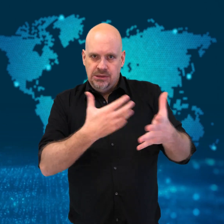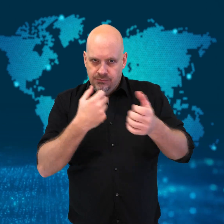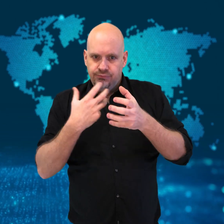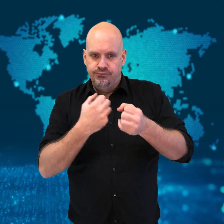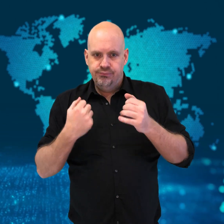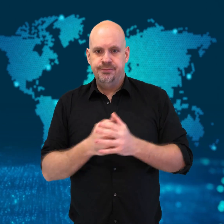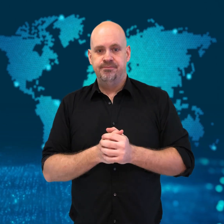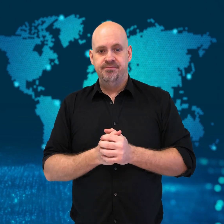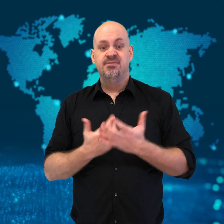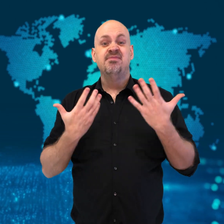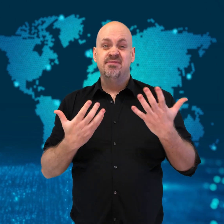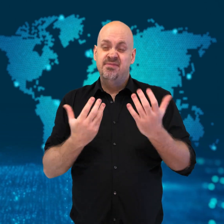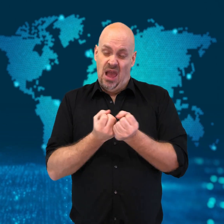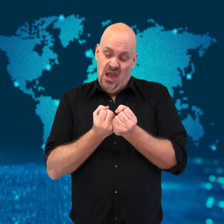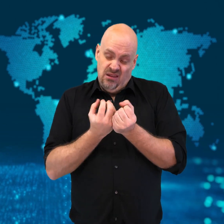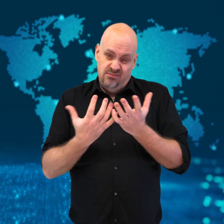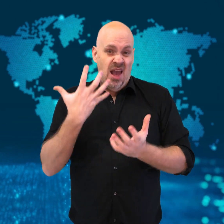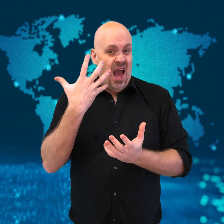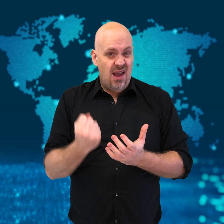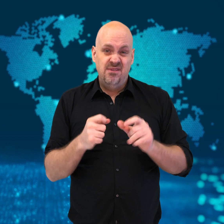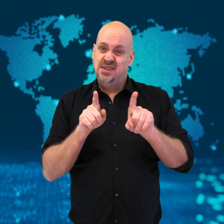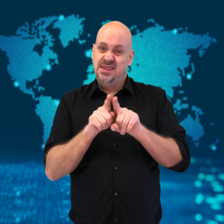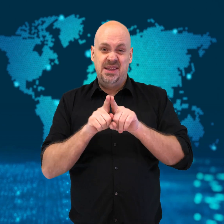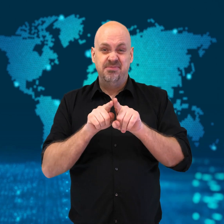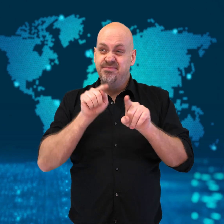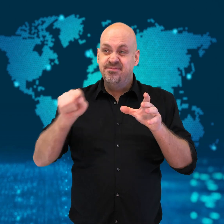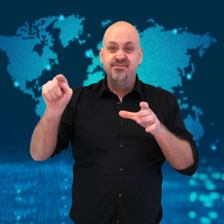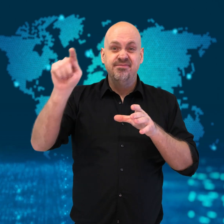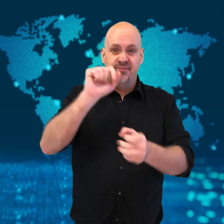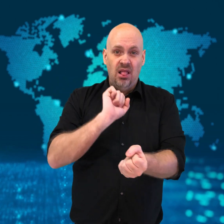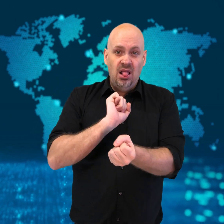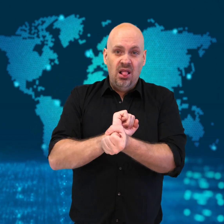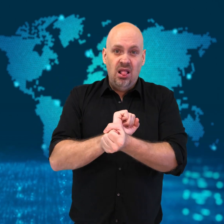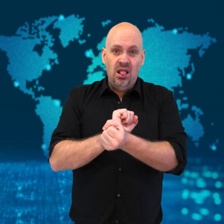but many others are still trapped.